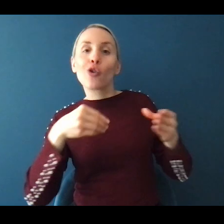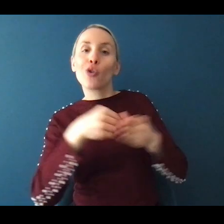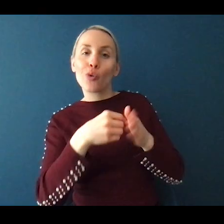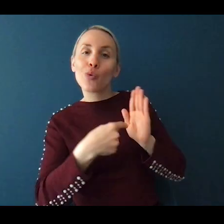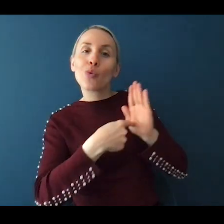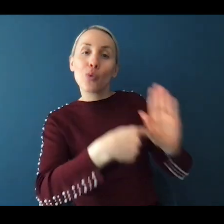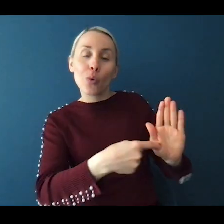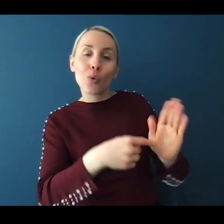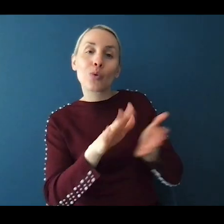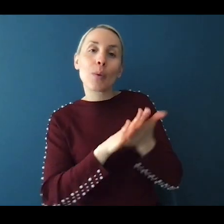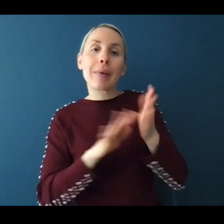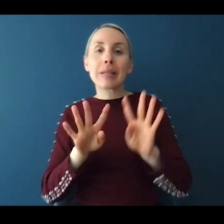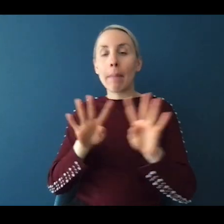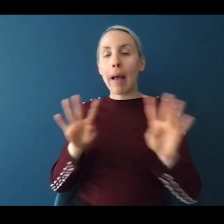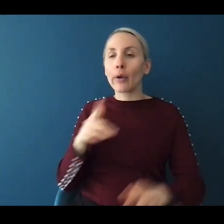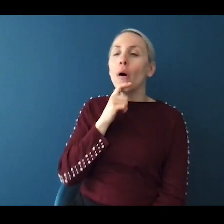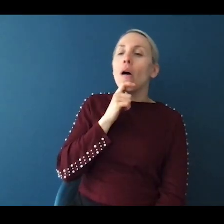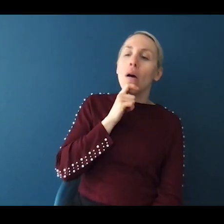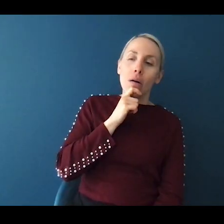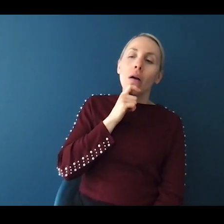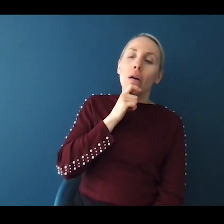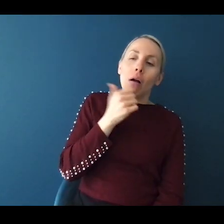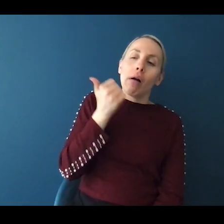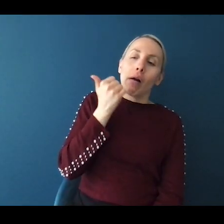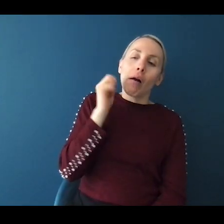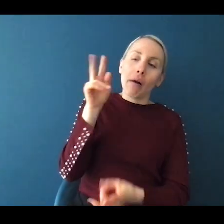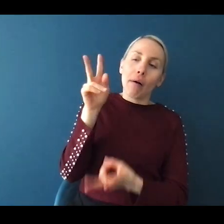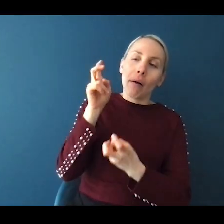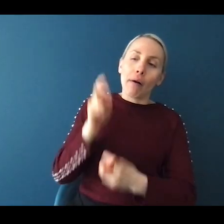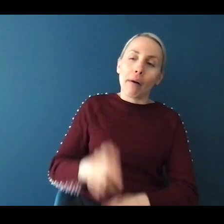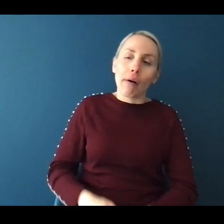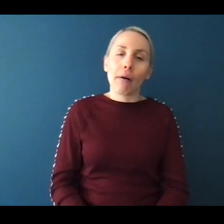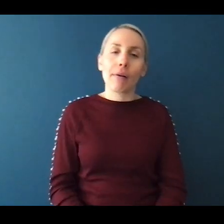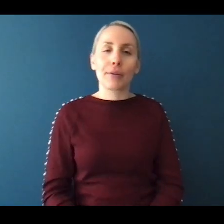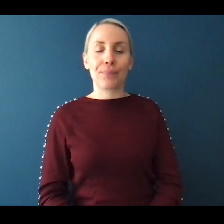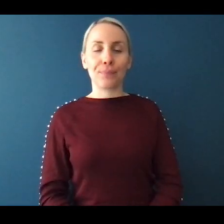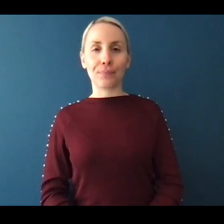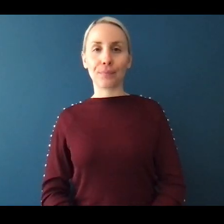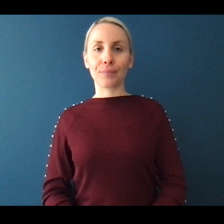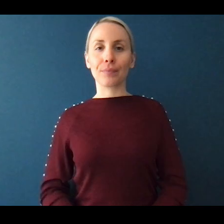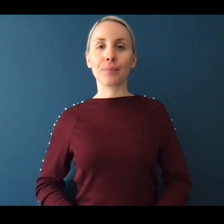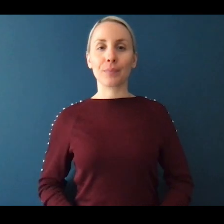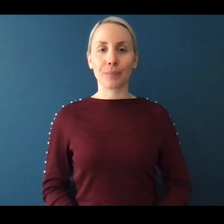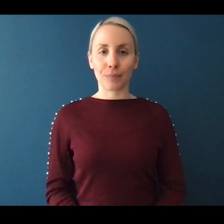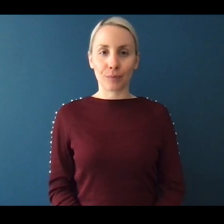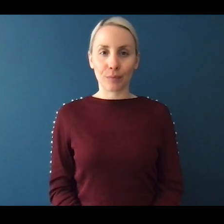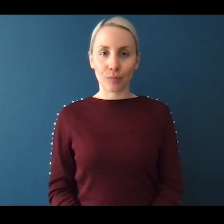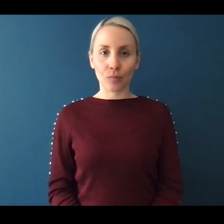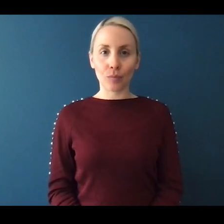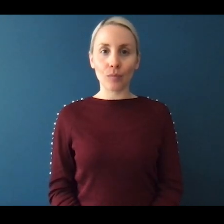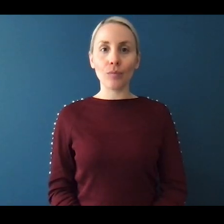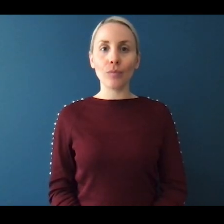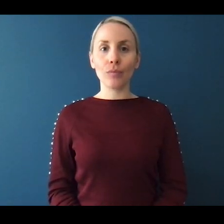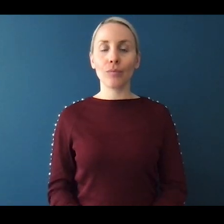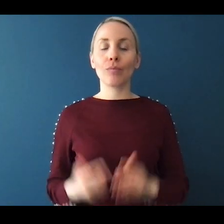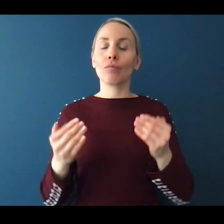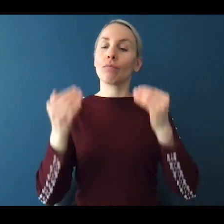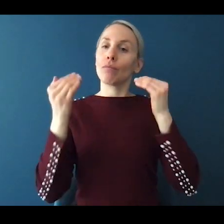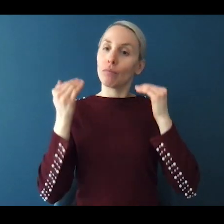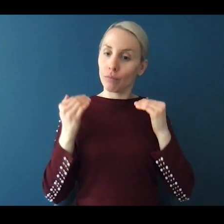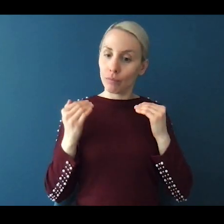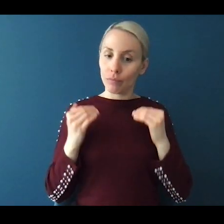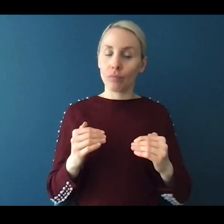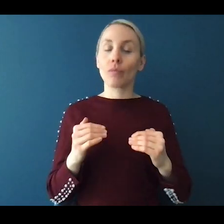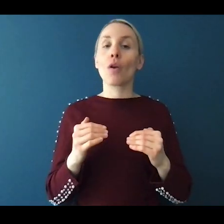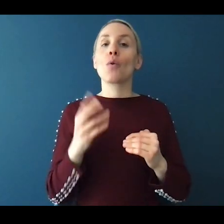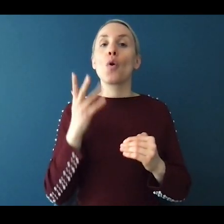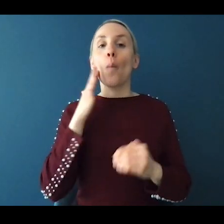hesitating um yeah. I think definitely something as well um at the interview stage any concerns